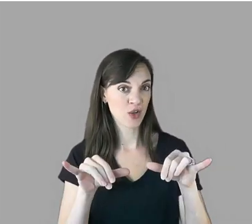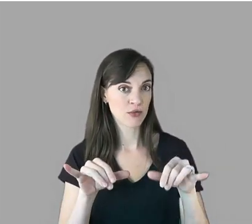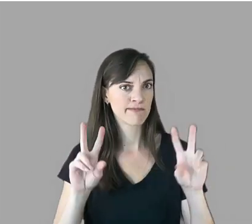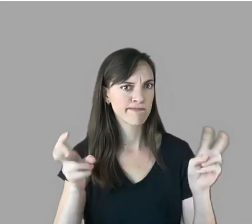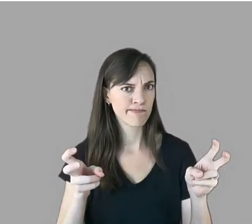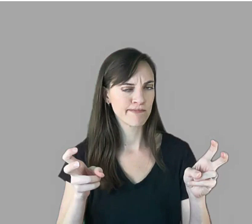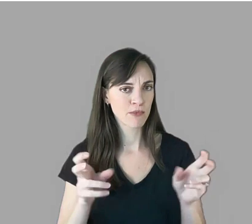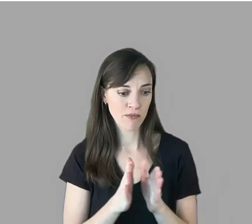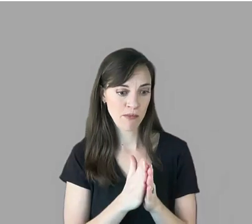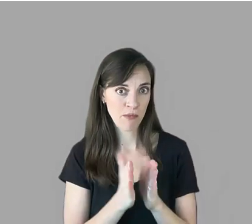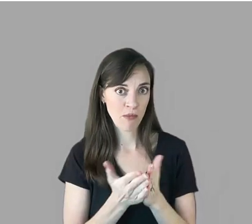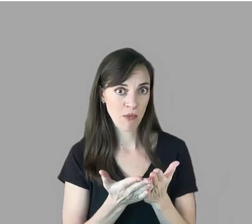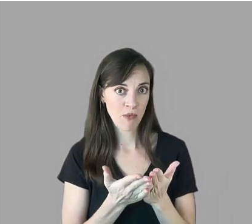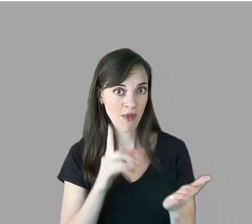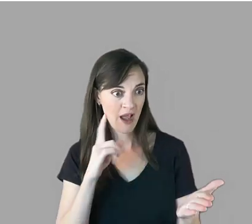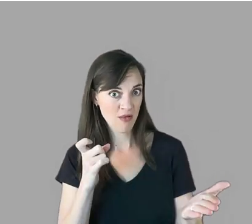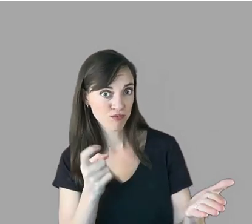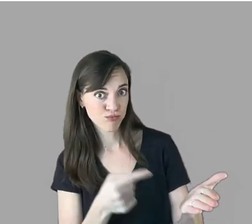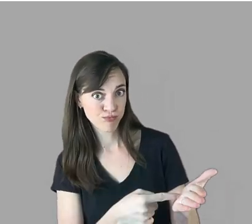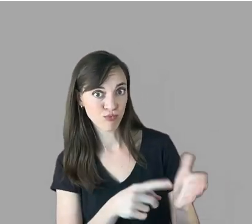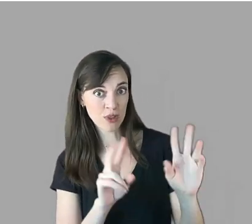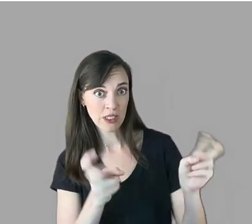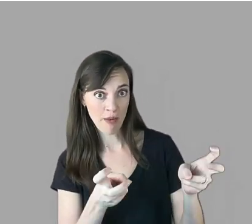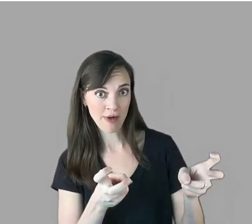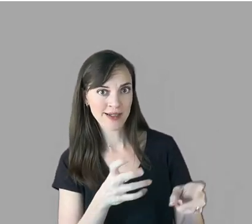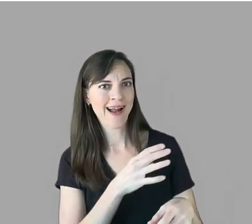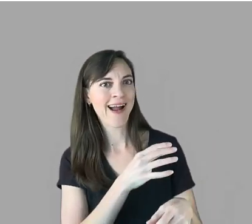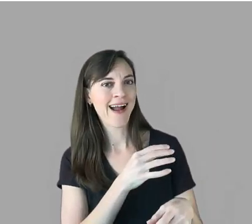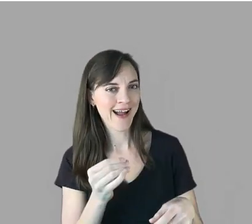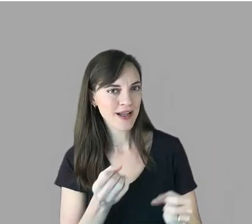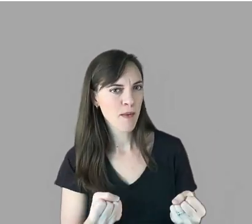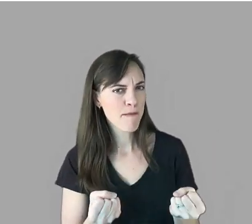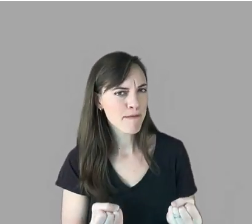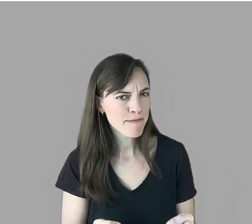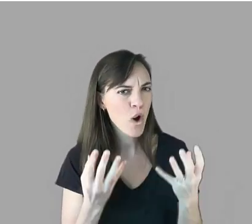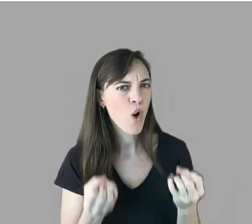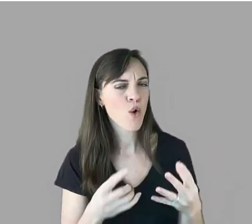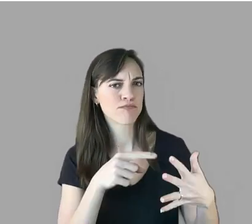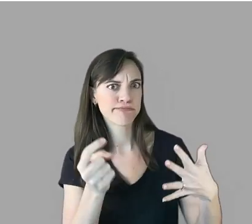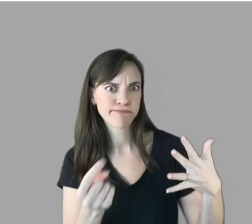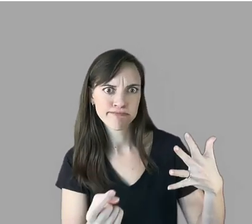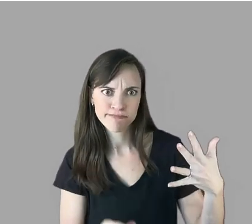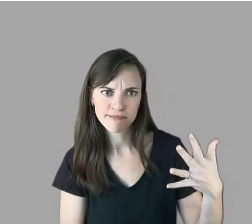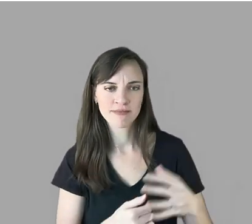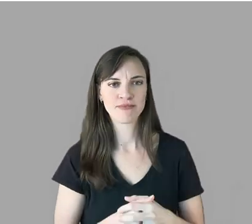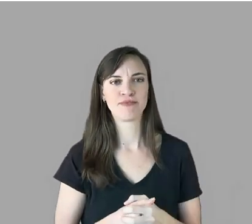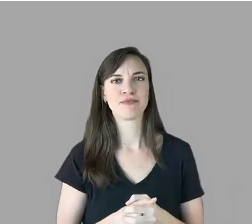instruction. For example, a grade-level standard for Kindergarten reading states,